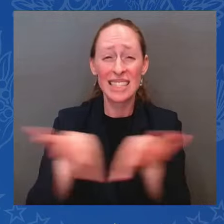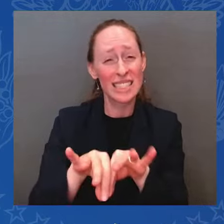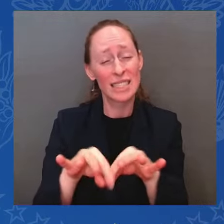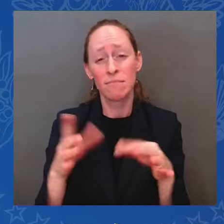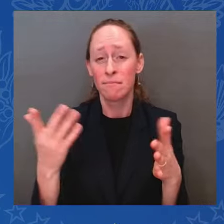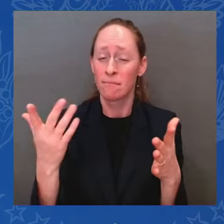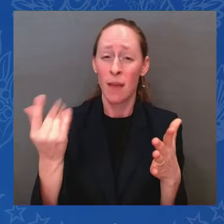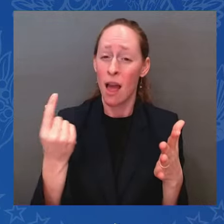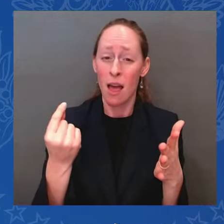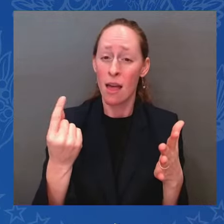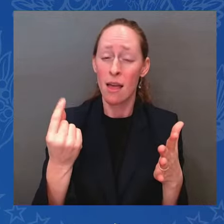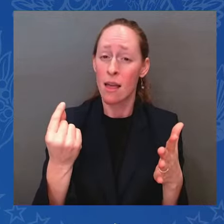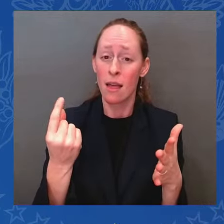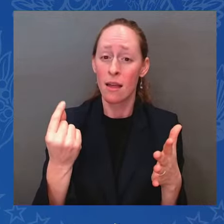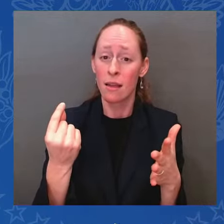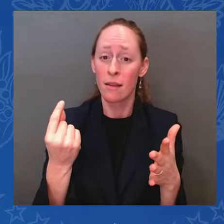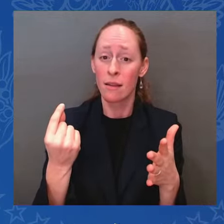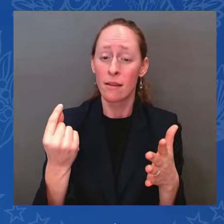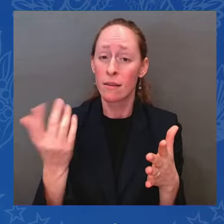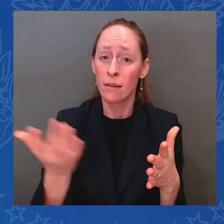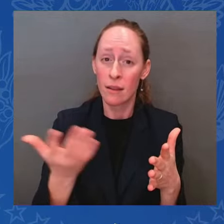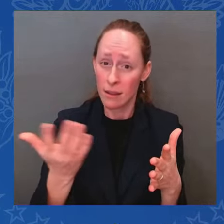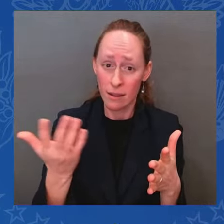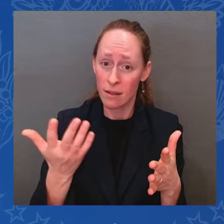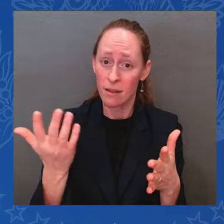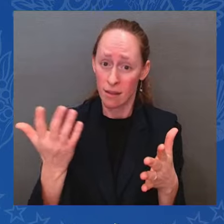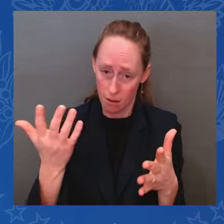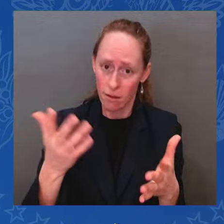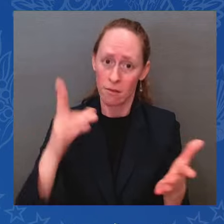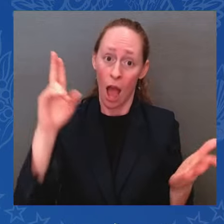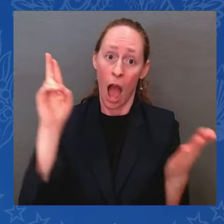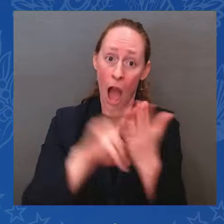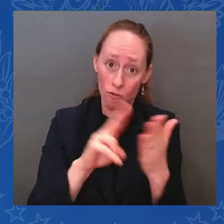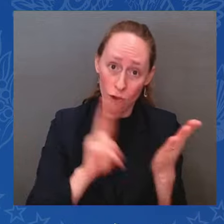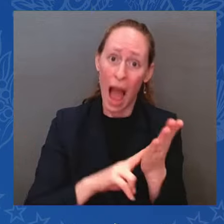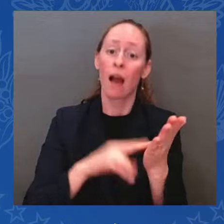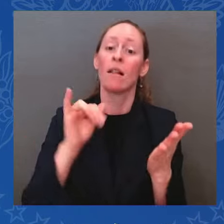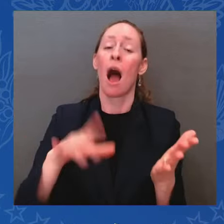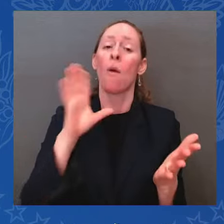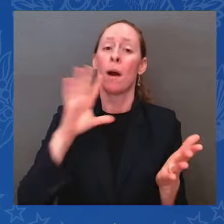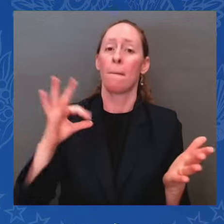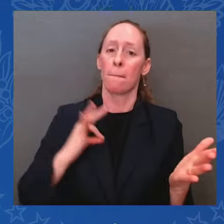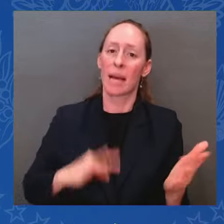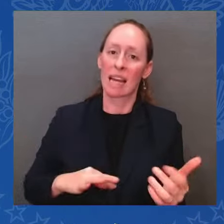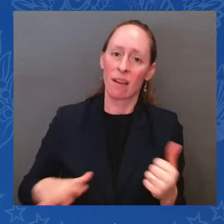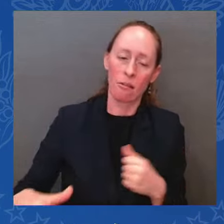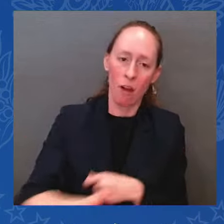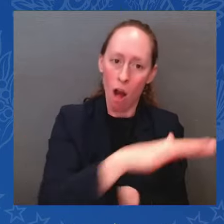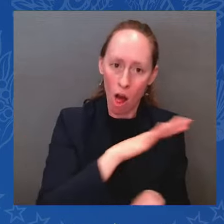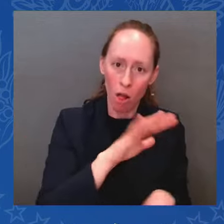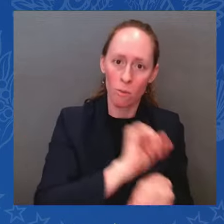that sustains them in the middle class. Thank you very much, that's all I'm going to say. Thank you. The Press: And what would you then directly involved